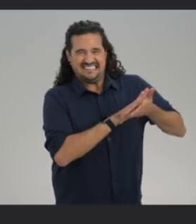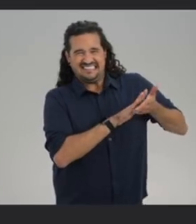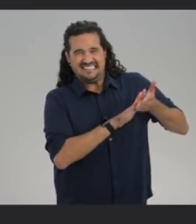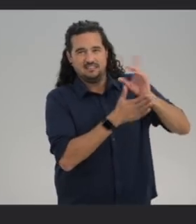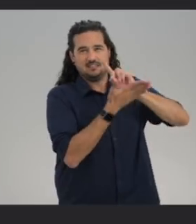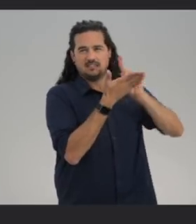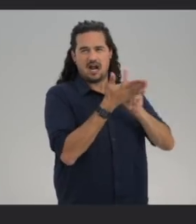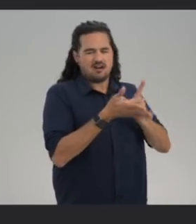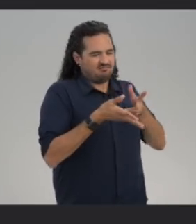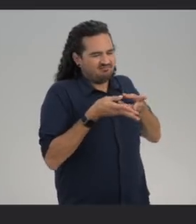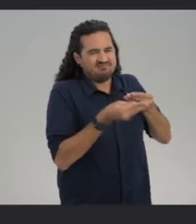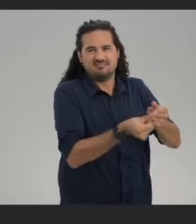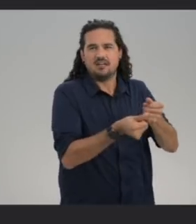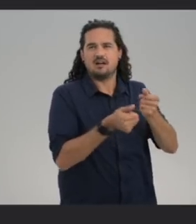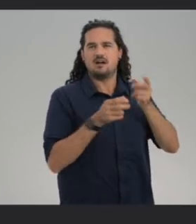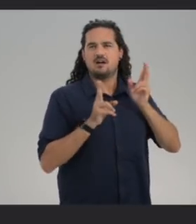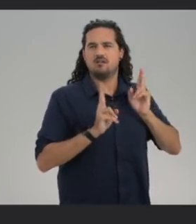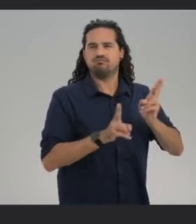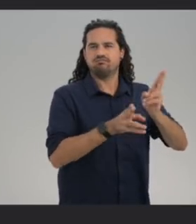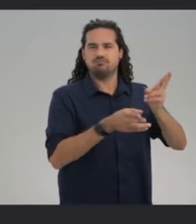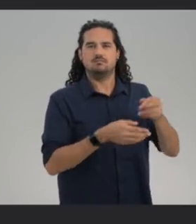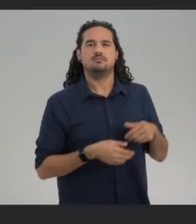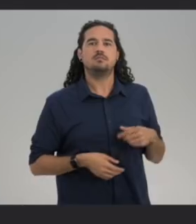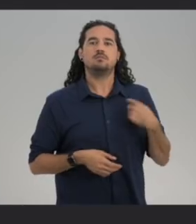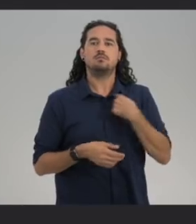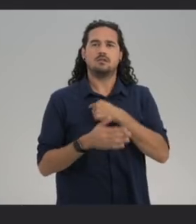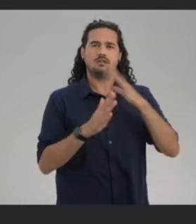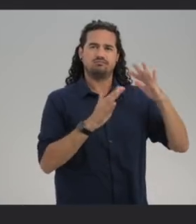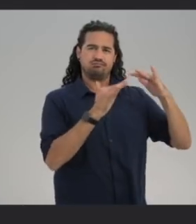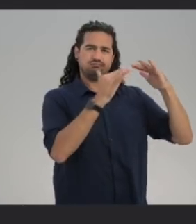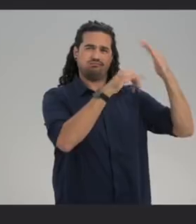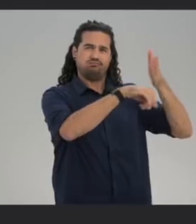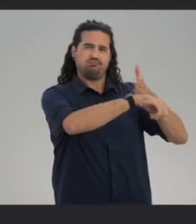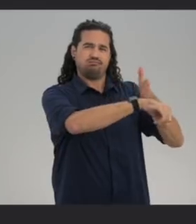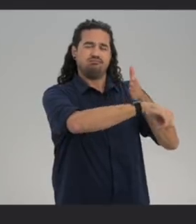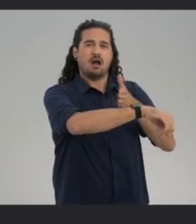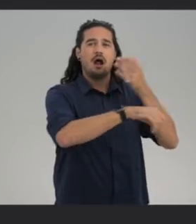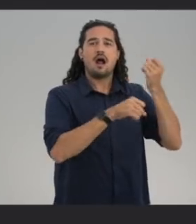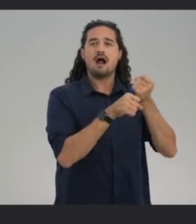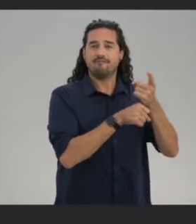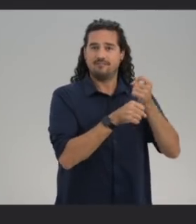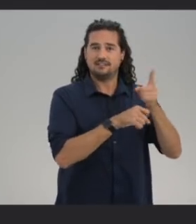as efficiently as possible while maximizing performance. We've been advancing it year after year.